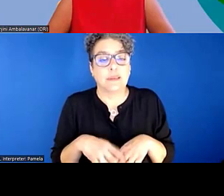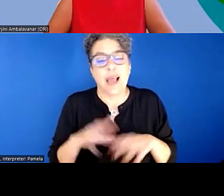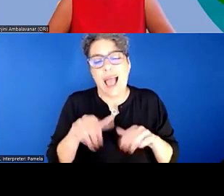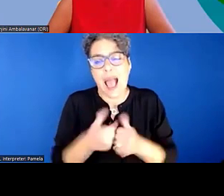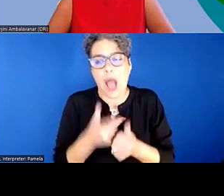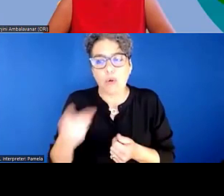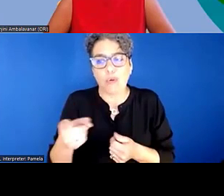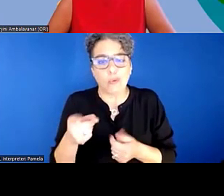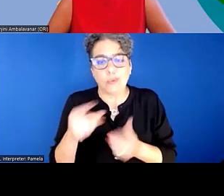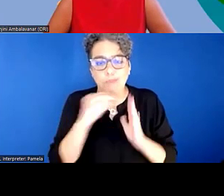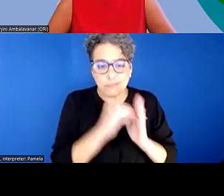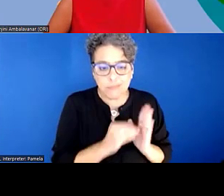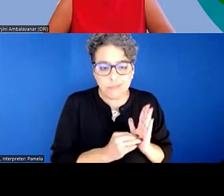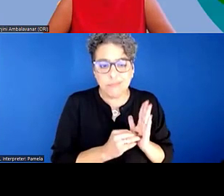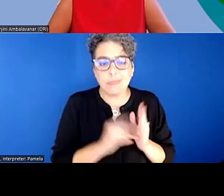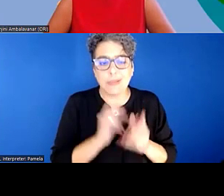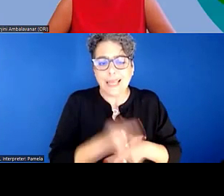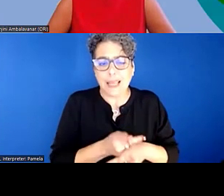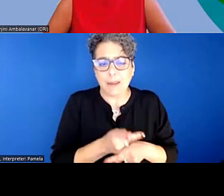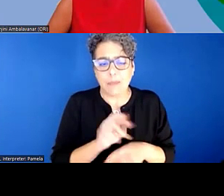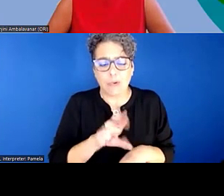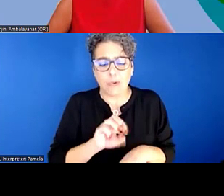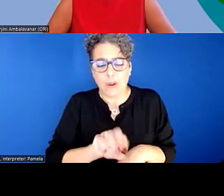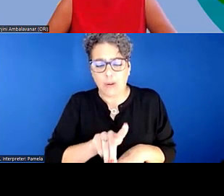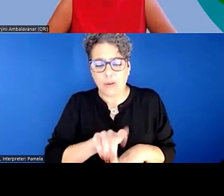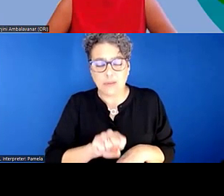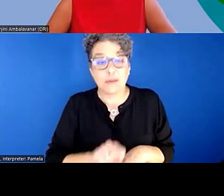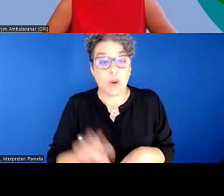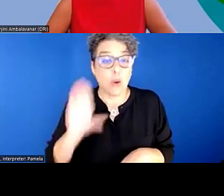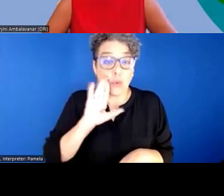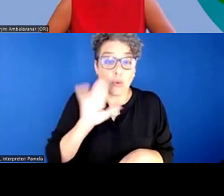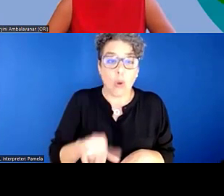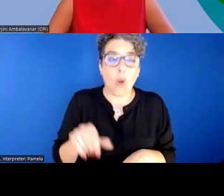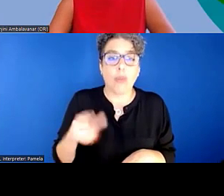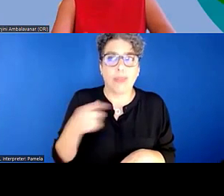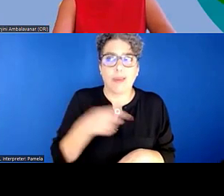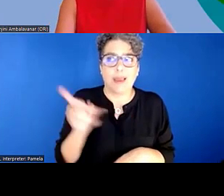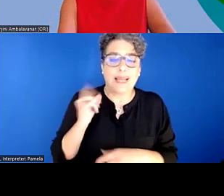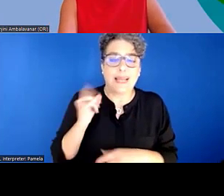and knowing that institution has a big responsibility